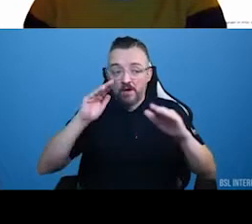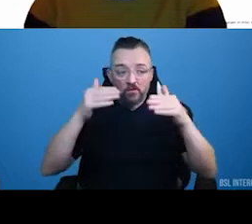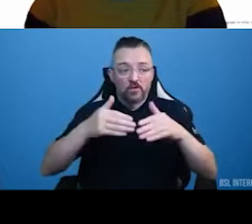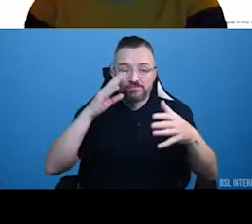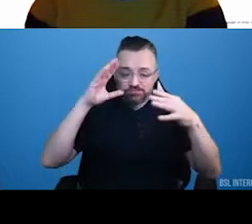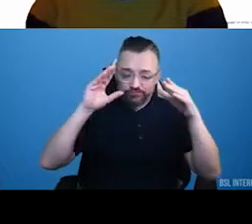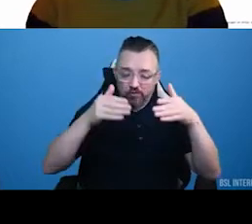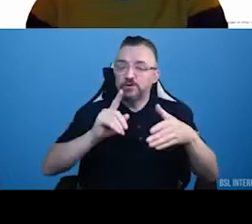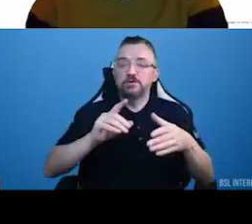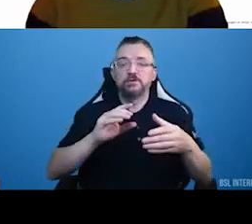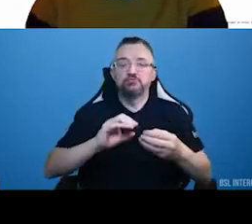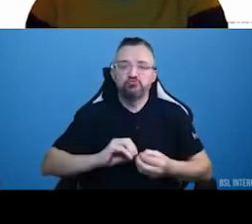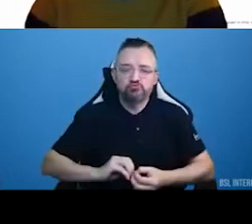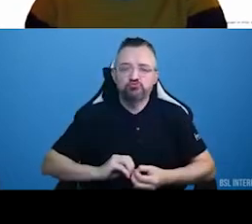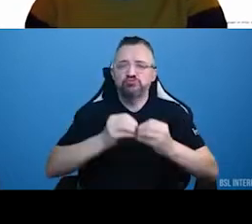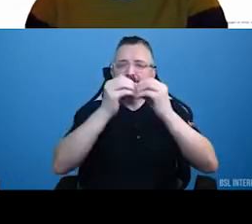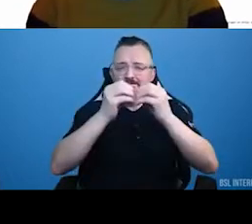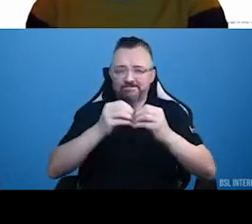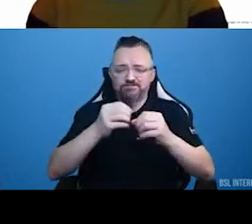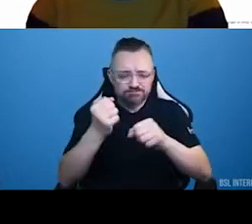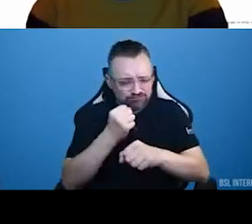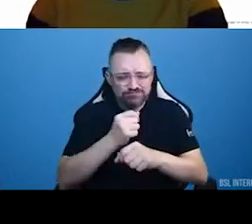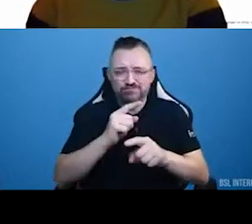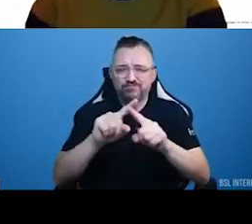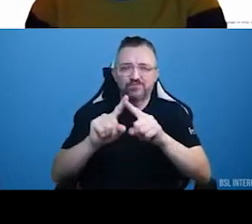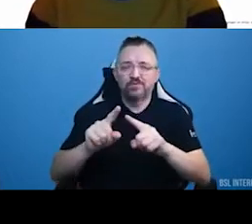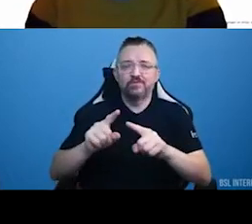and design as part of COP26, and bringing together artists,